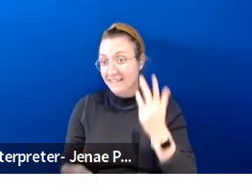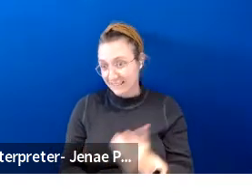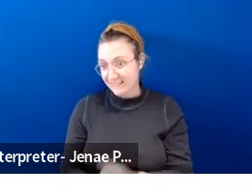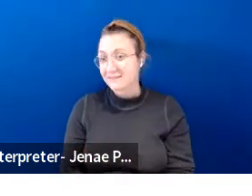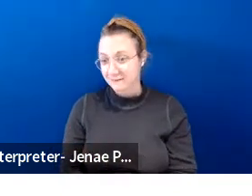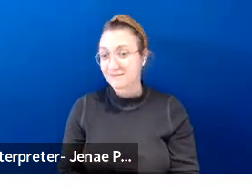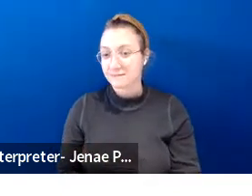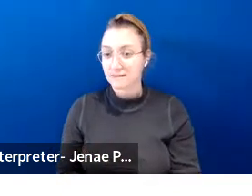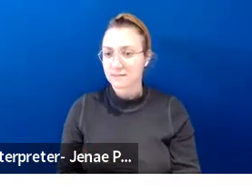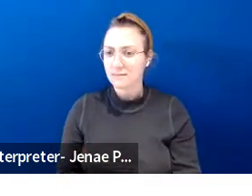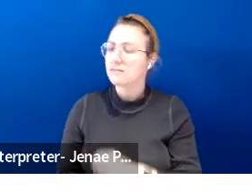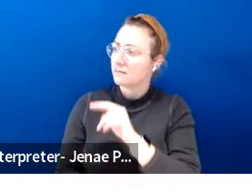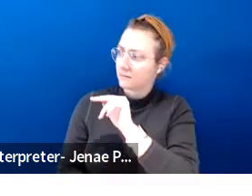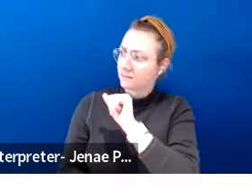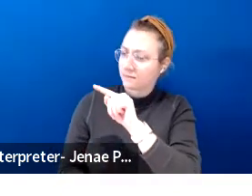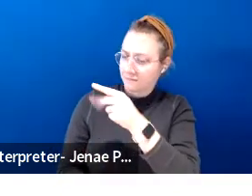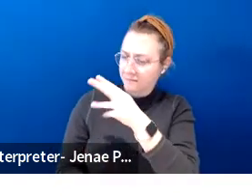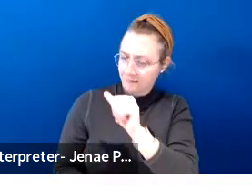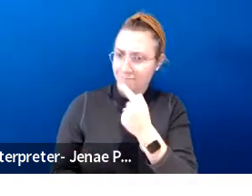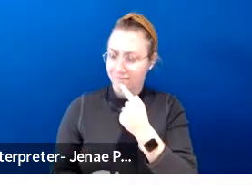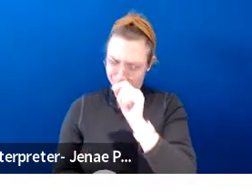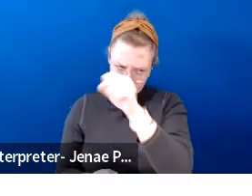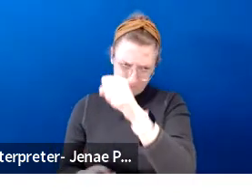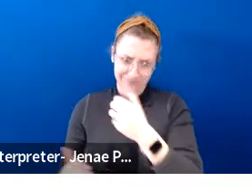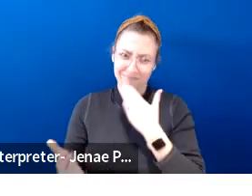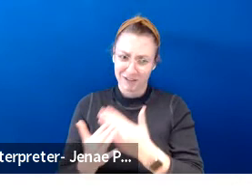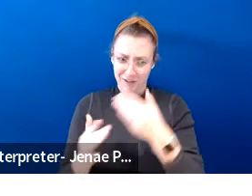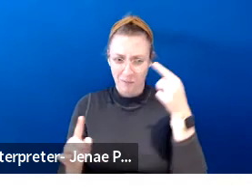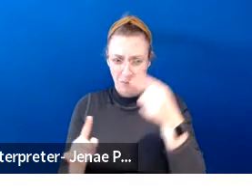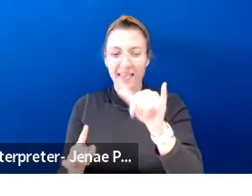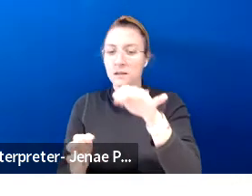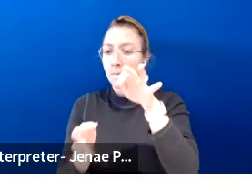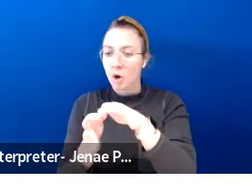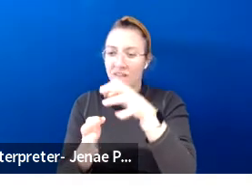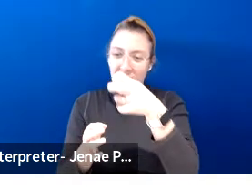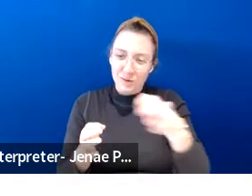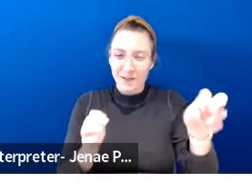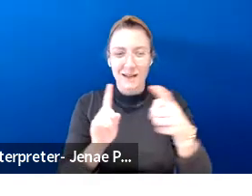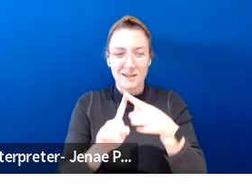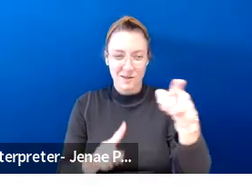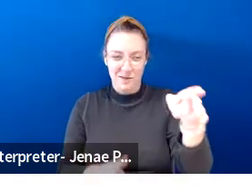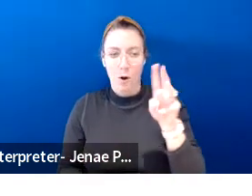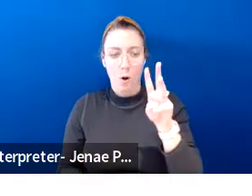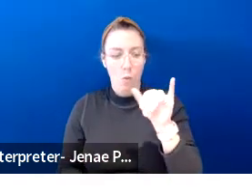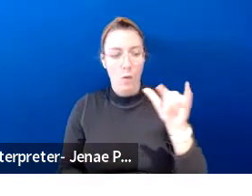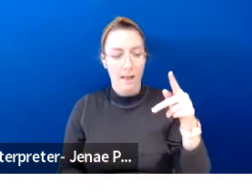Yeah. Bruce, thanks for sharing. Good points in that. And that's a perfect segue way to willpower, right? What you're talking about is willpower.